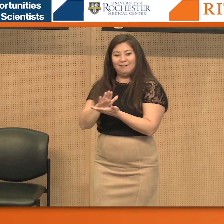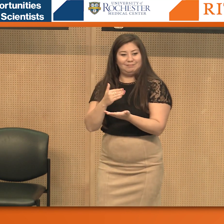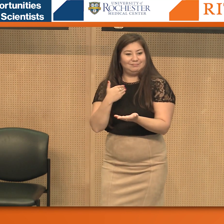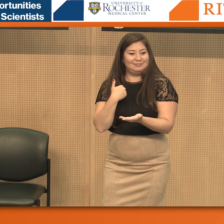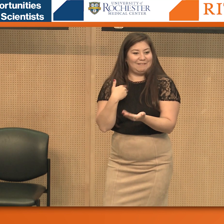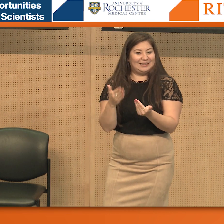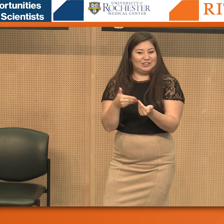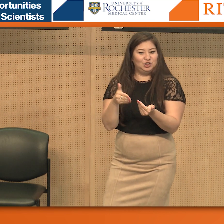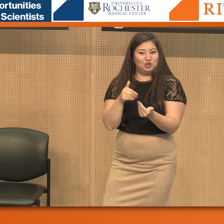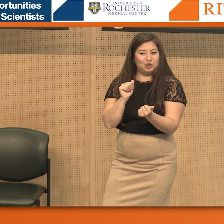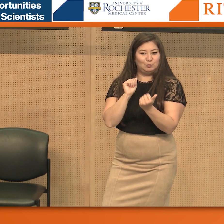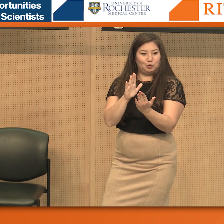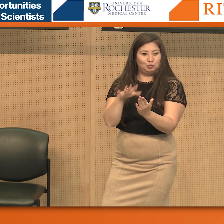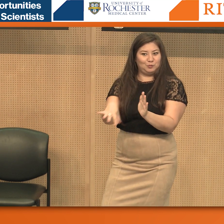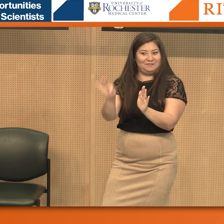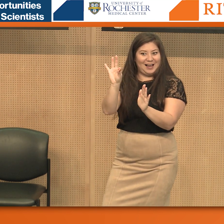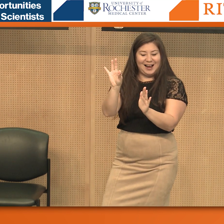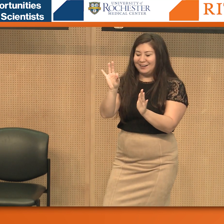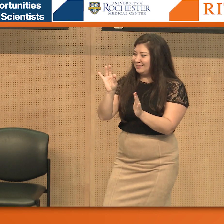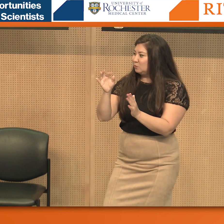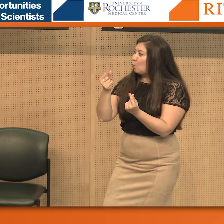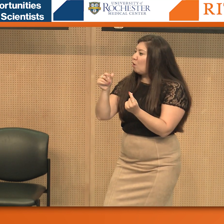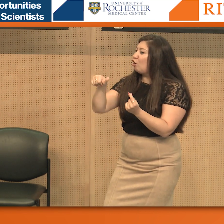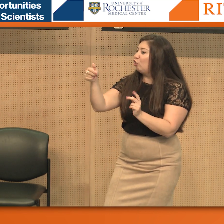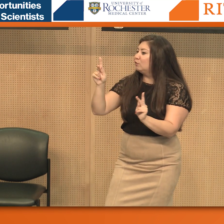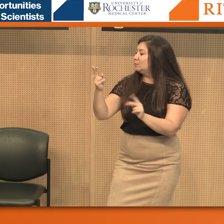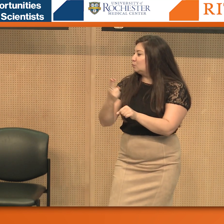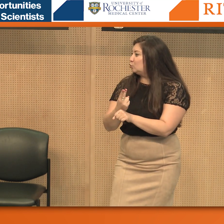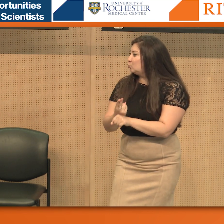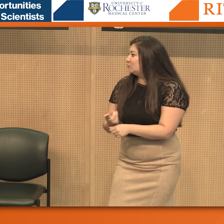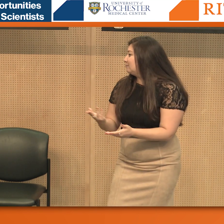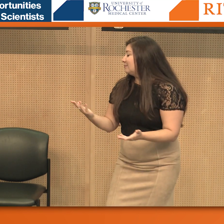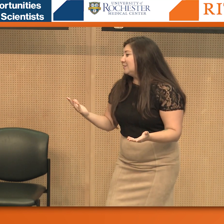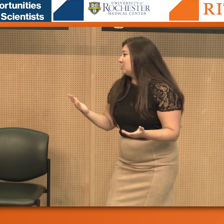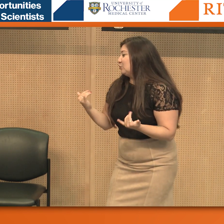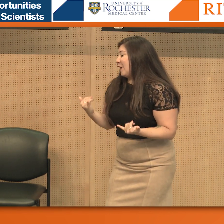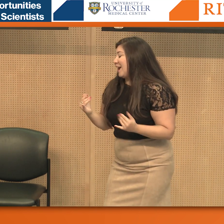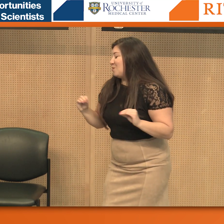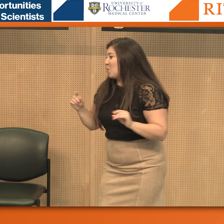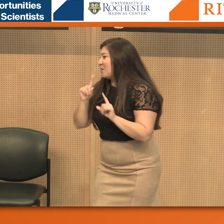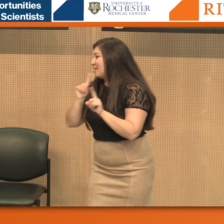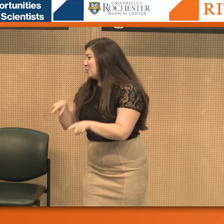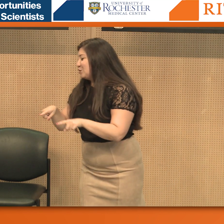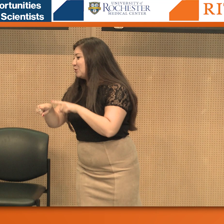trying to find the exact sign that you wanted for "ant," but, you know, I don't have a specific answer,